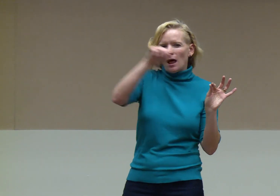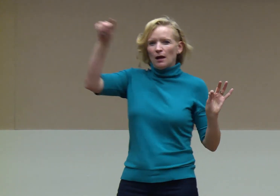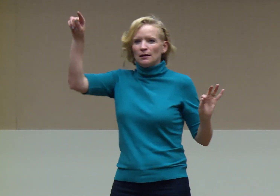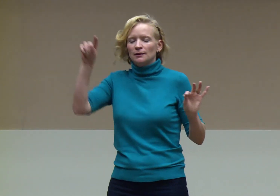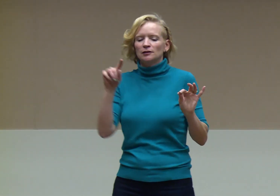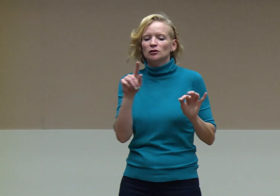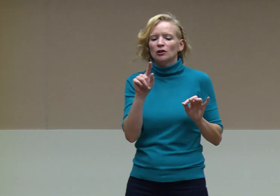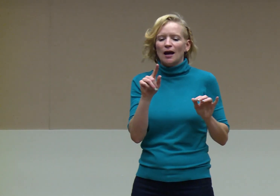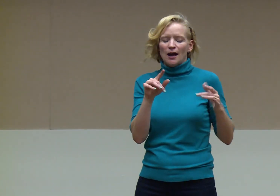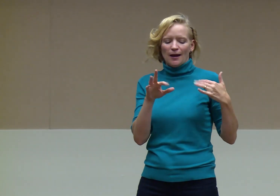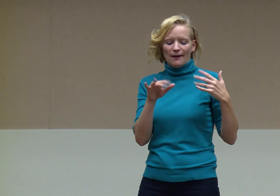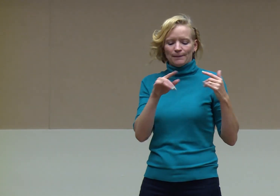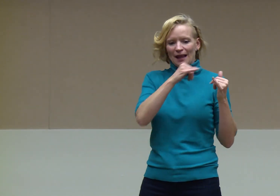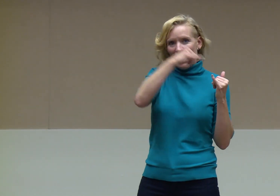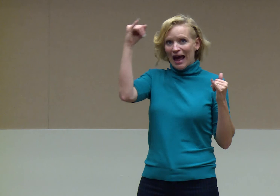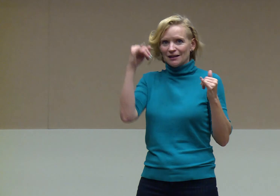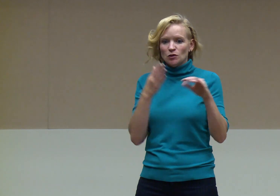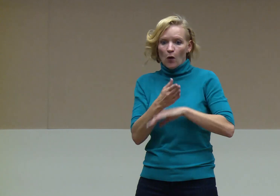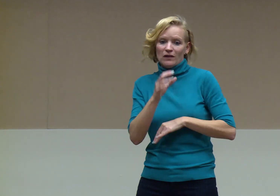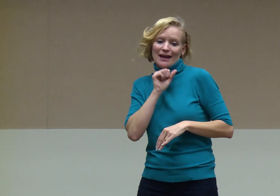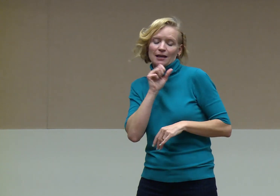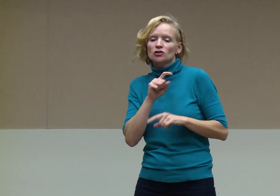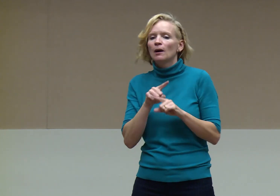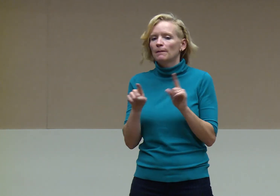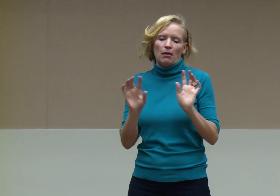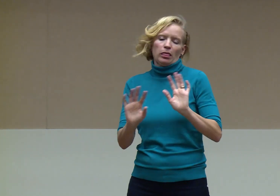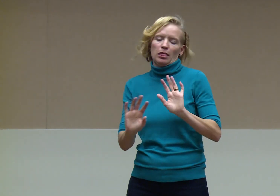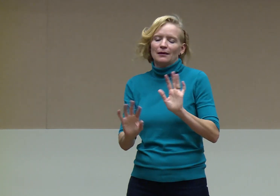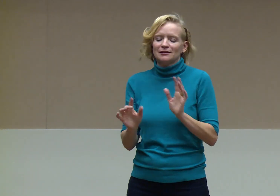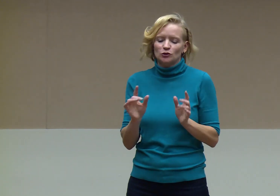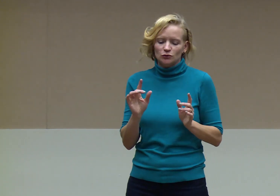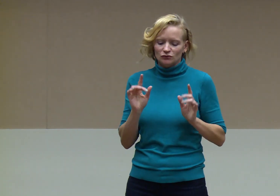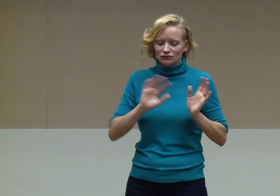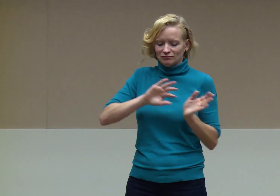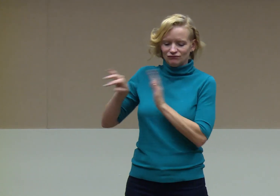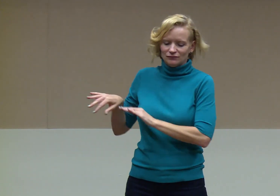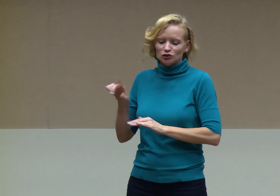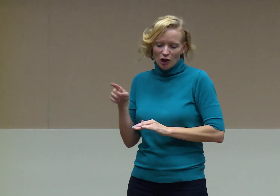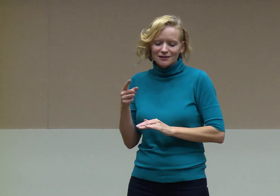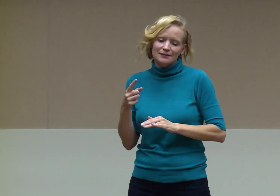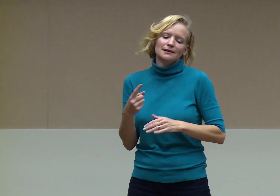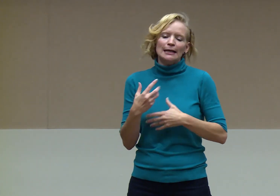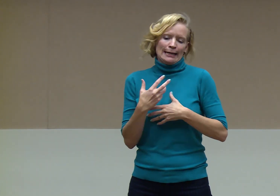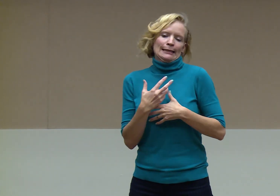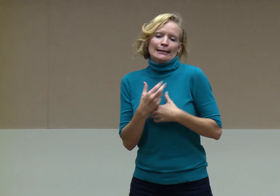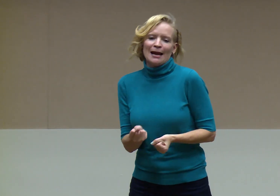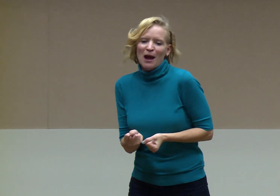there are lines over age and whatnot, but we'll keep that out of the equation for now.